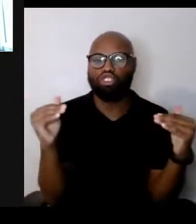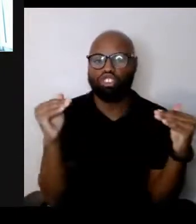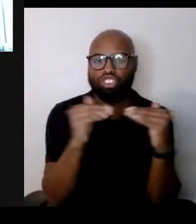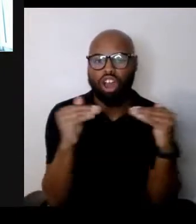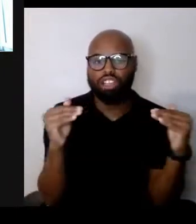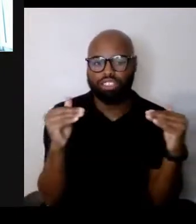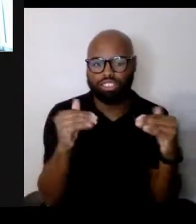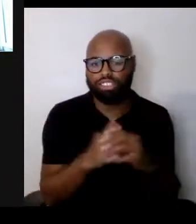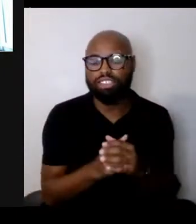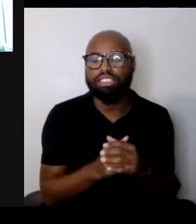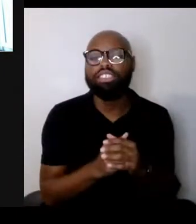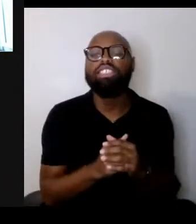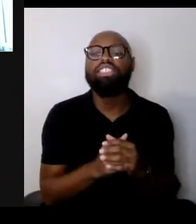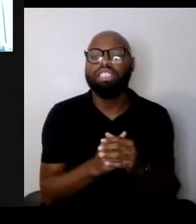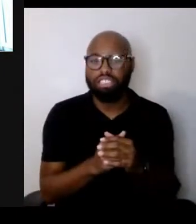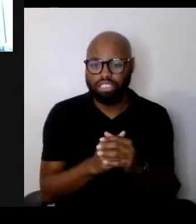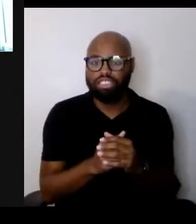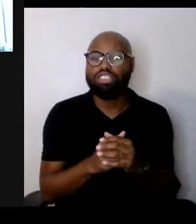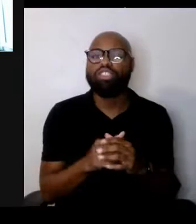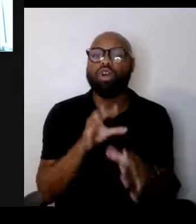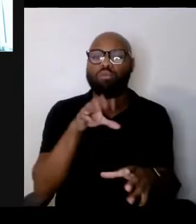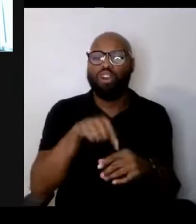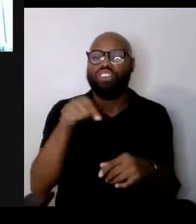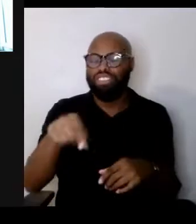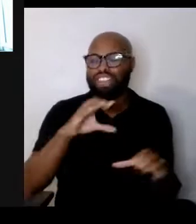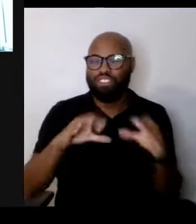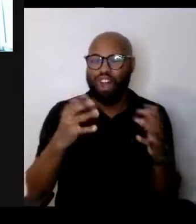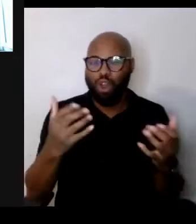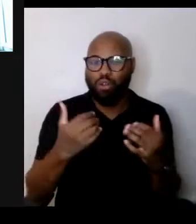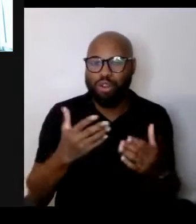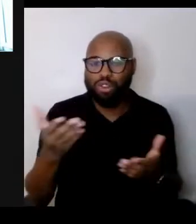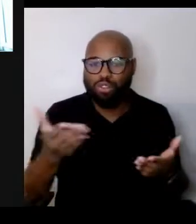I wanted to bring Husniye and Naisha into it